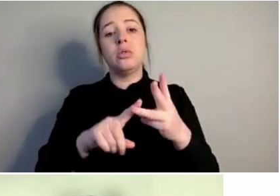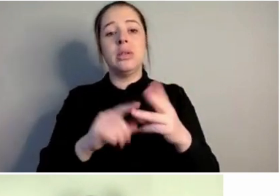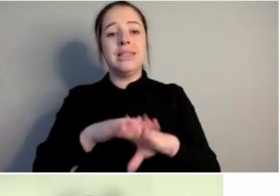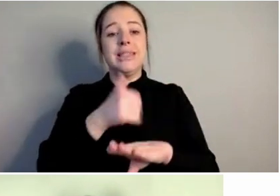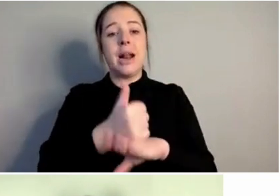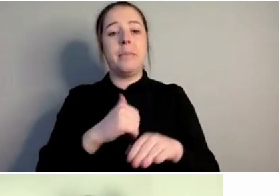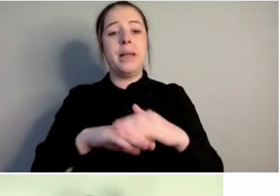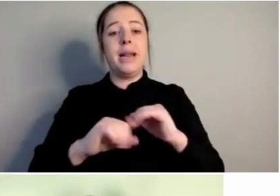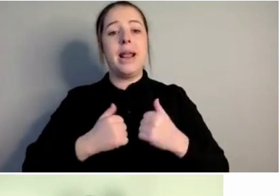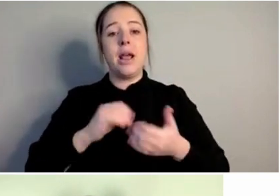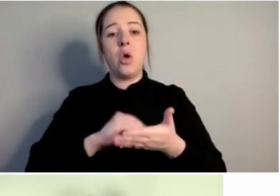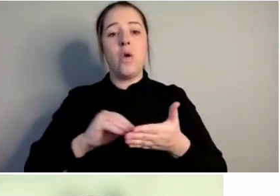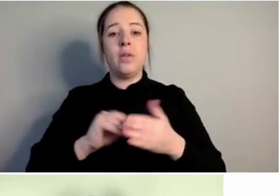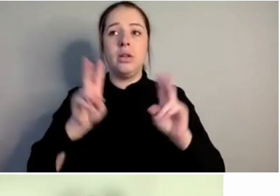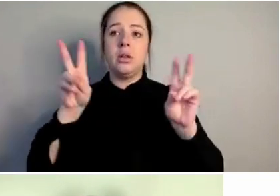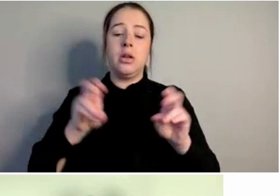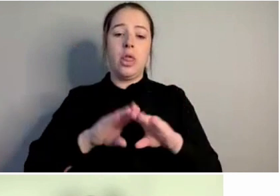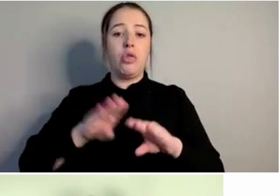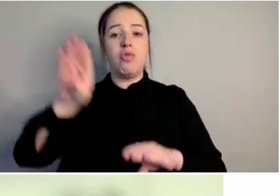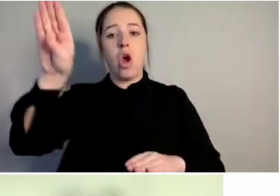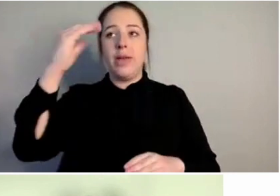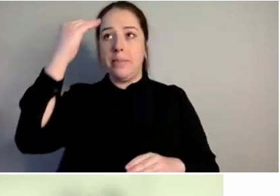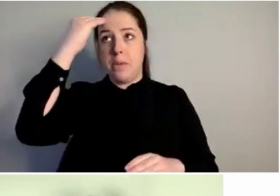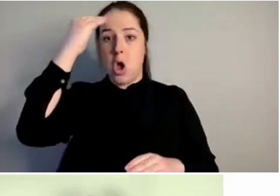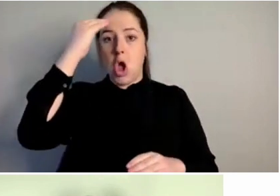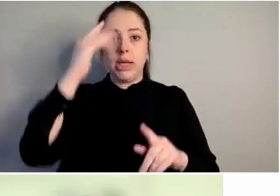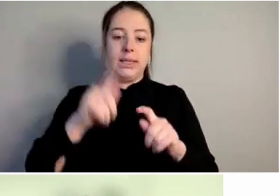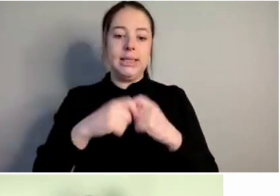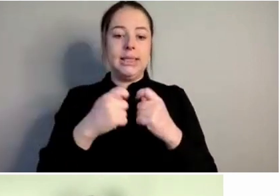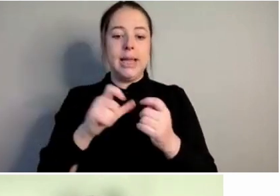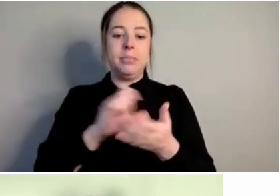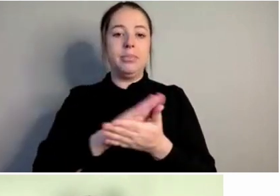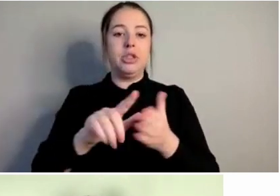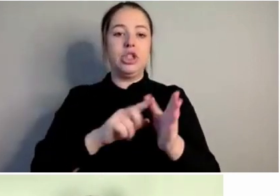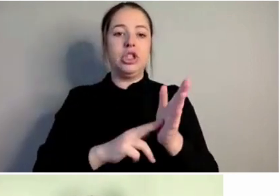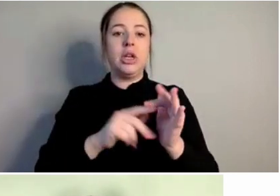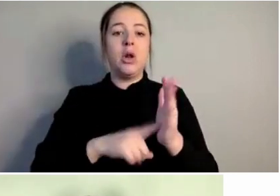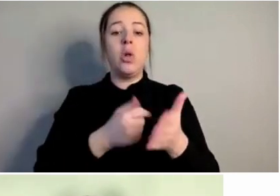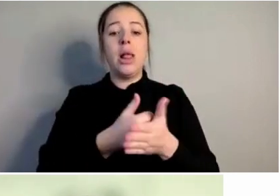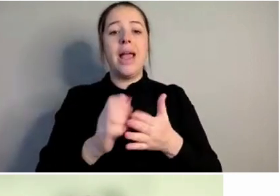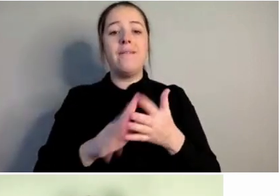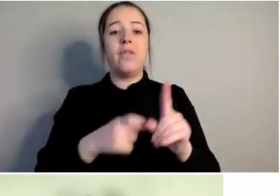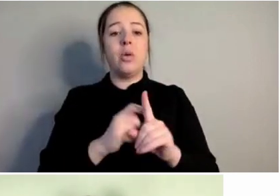a sort of a Thriving Minds teams channel where each week, we put a hint or a suggestion